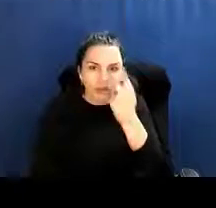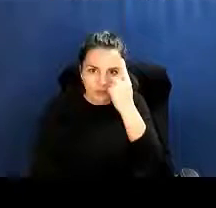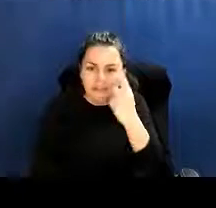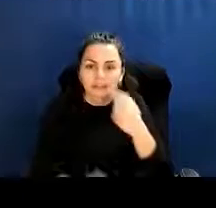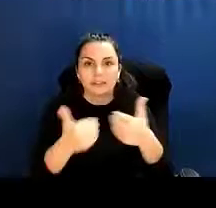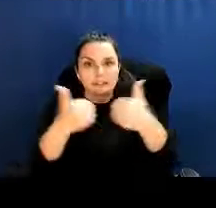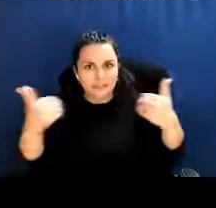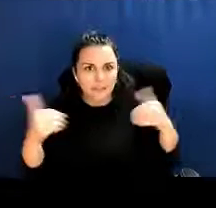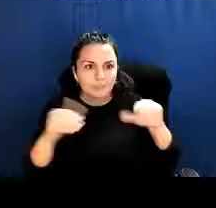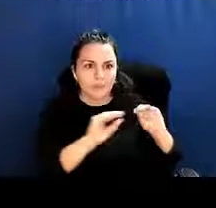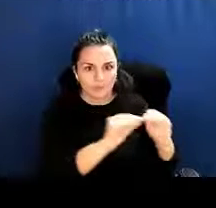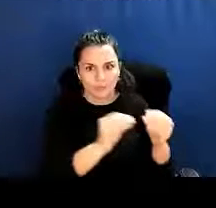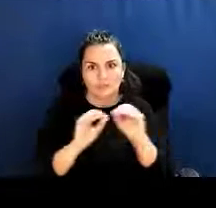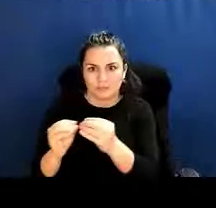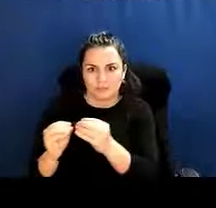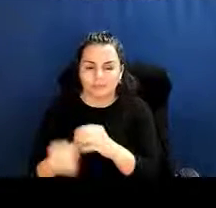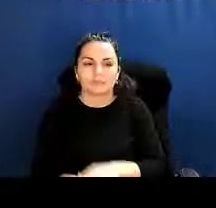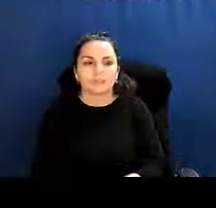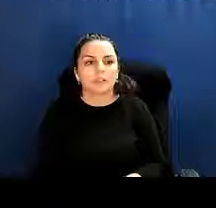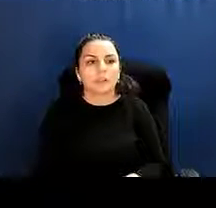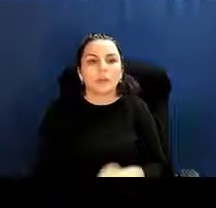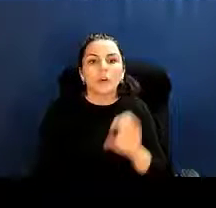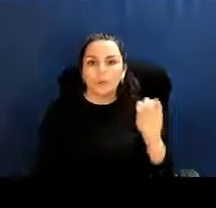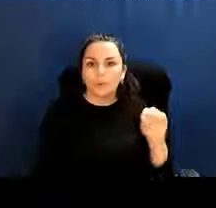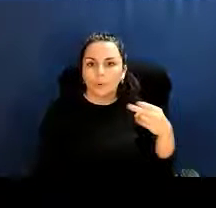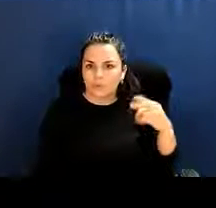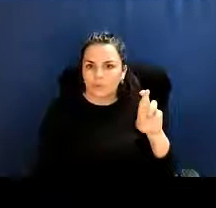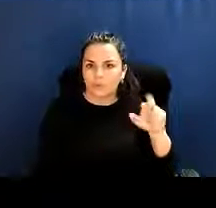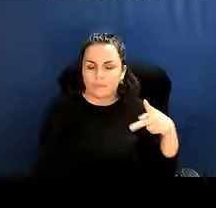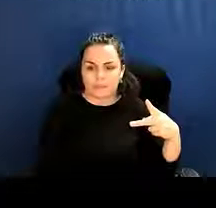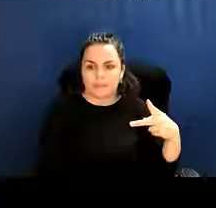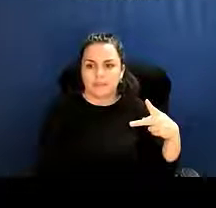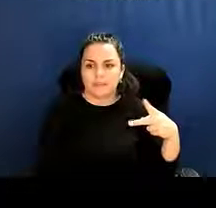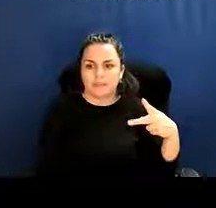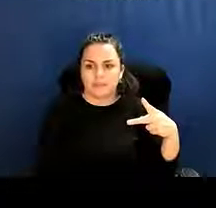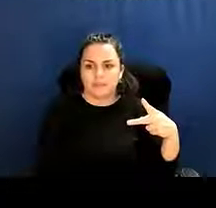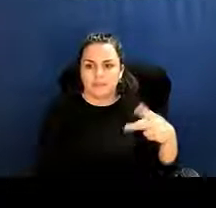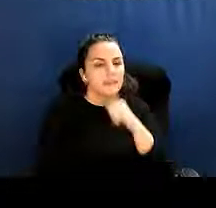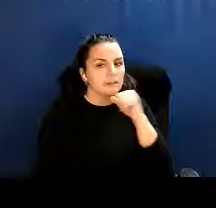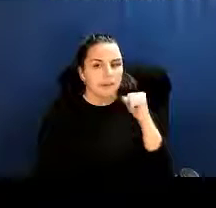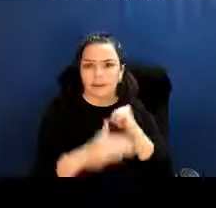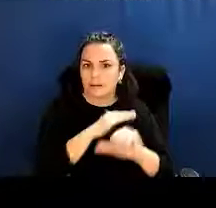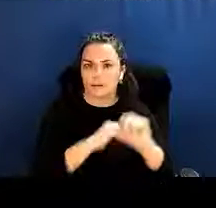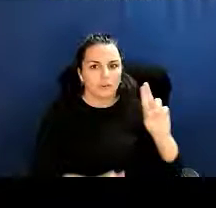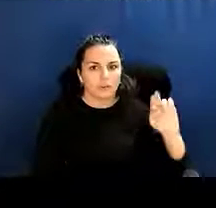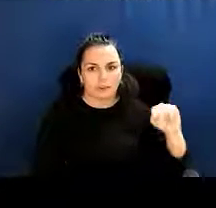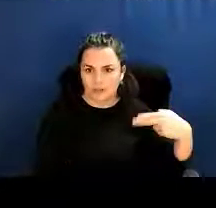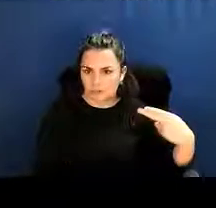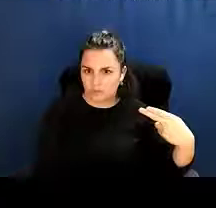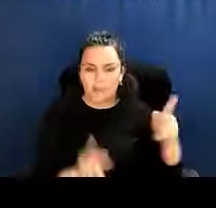OHRP actually does not come under the NIH, as many people might mistakenly think.